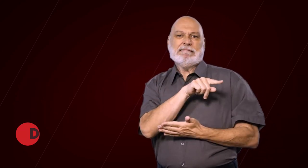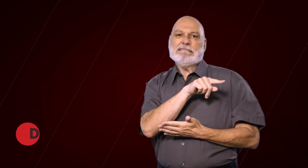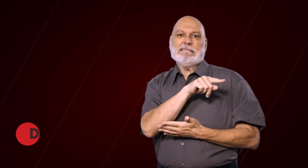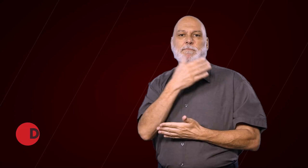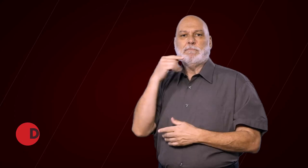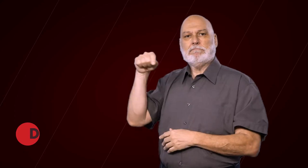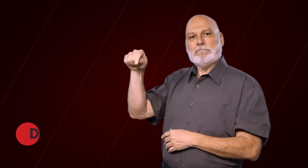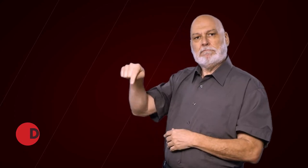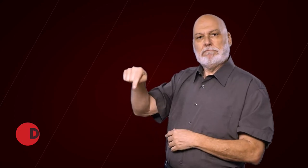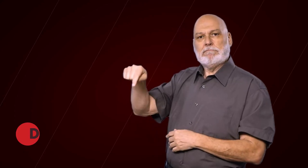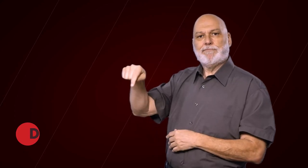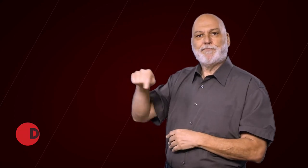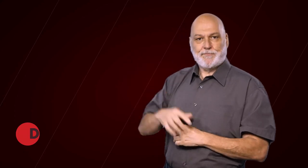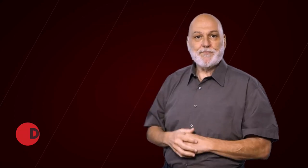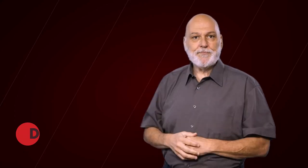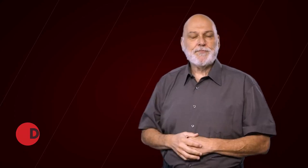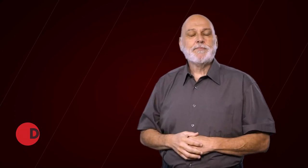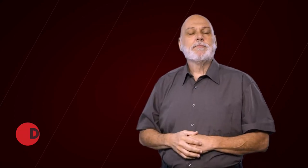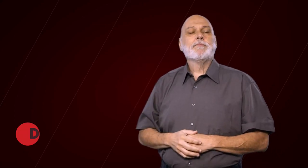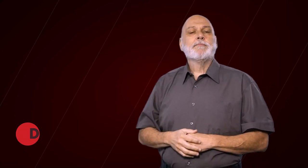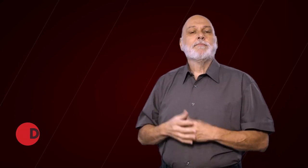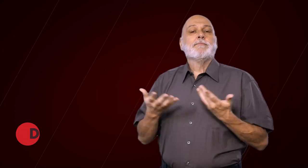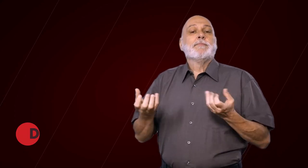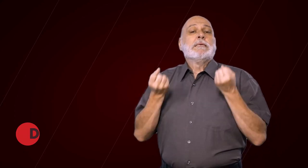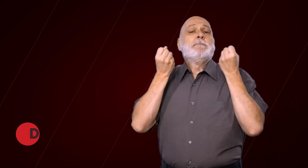than in Deaf schools.